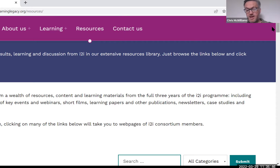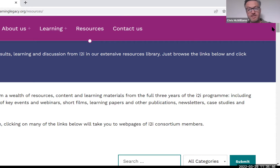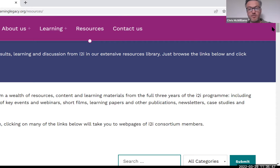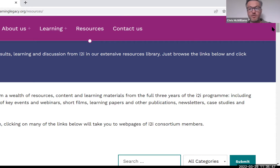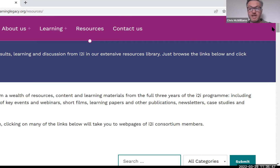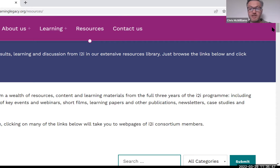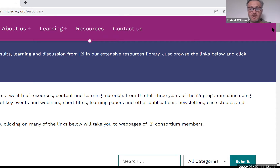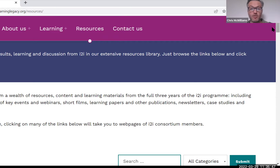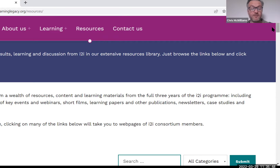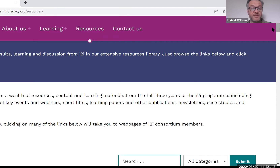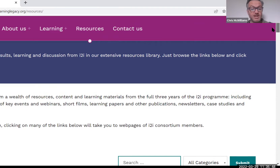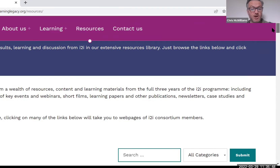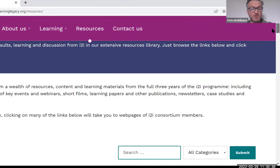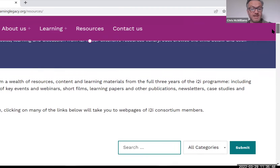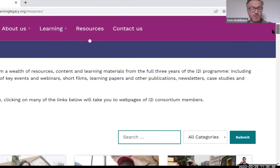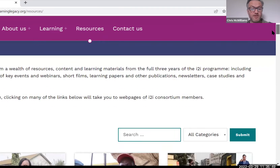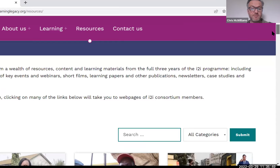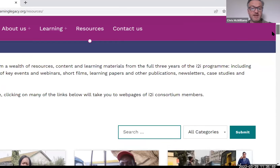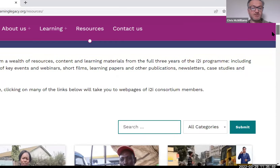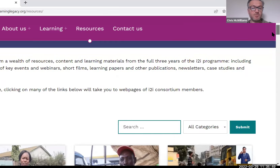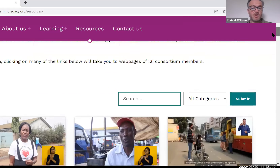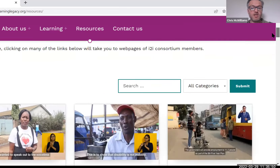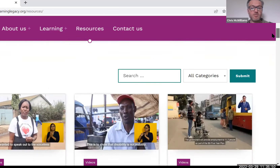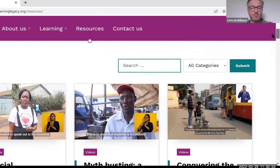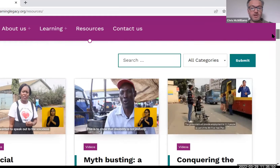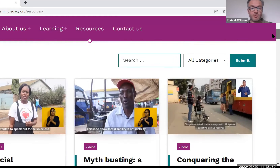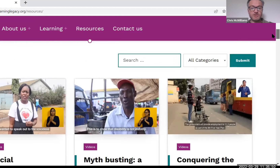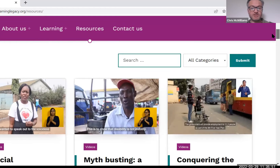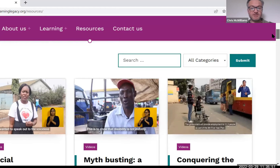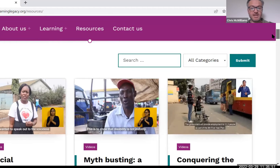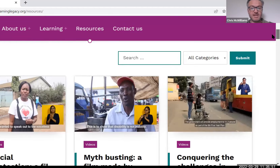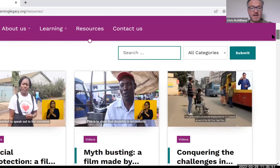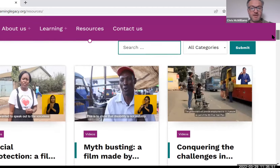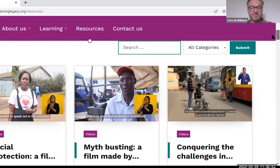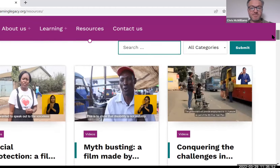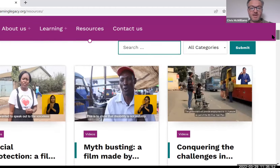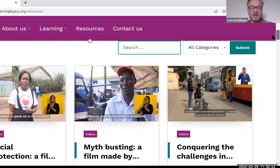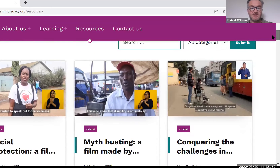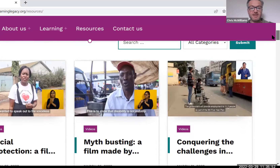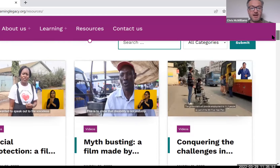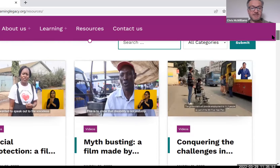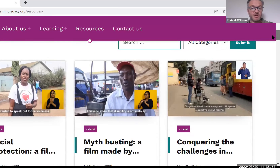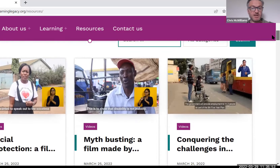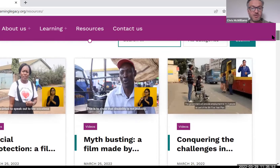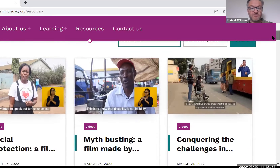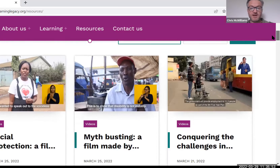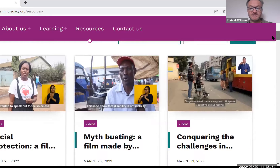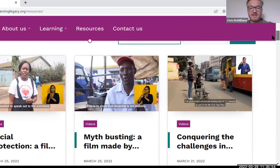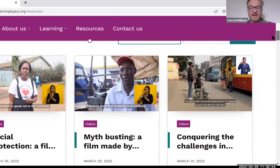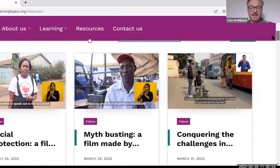There will be all the videos that we have made when we launched the i2i career advisor